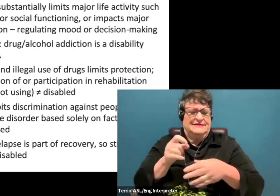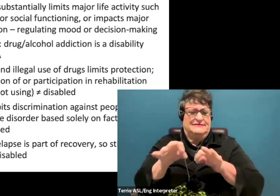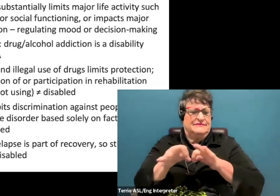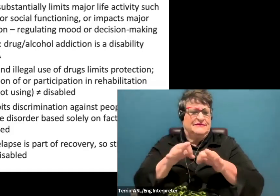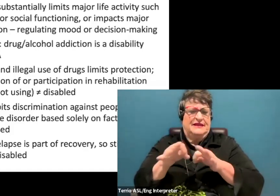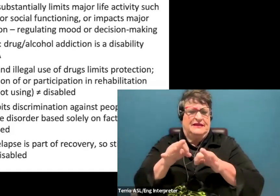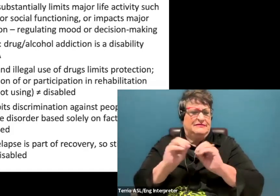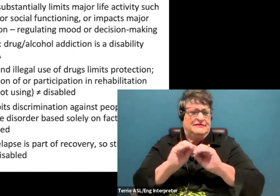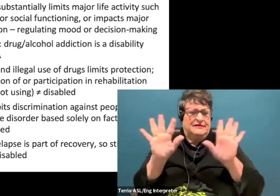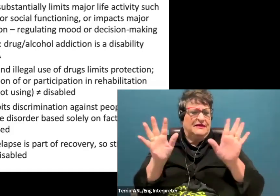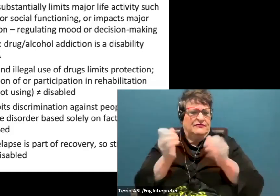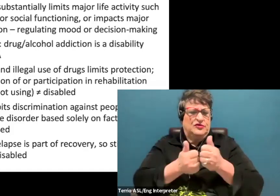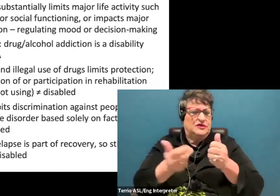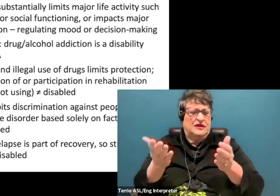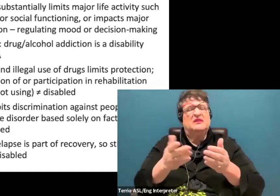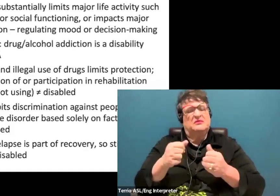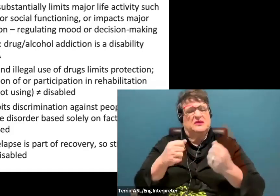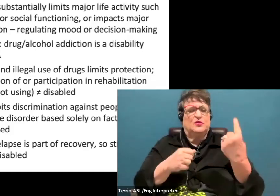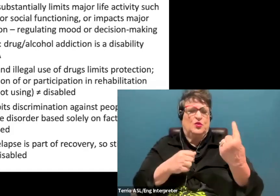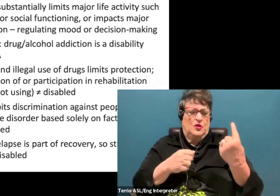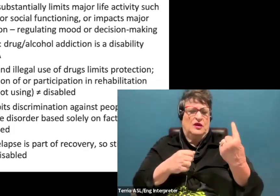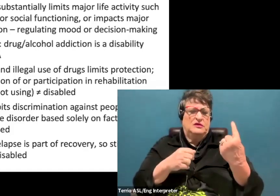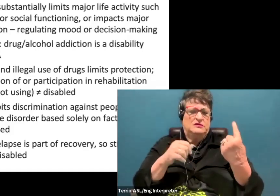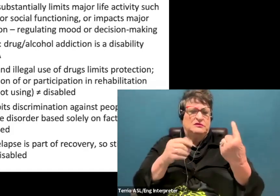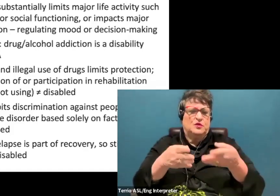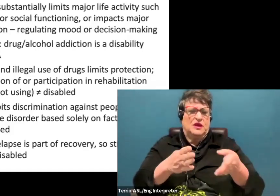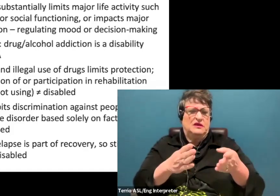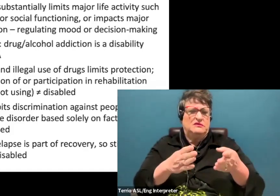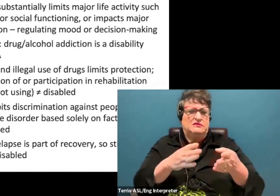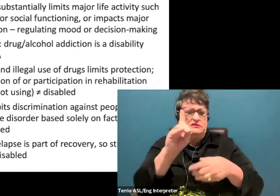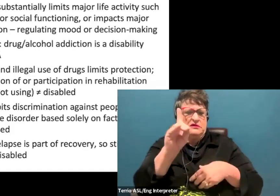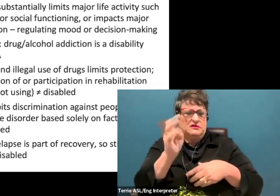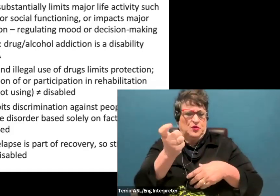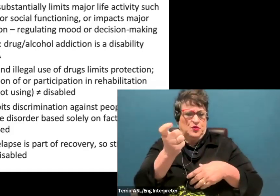are one of the ways that people are diagnosed. When we look at parents